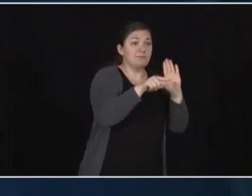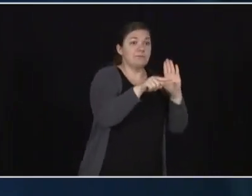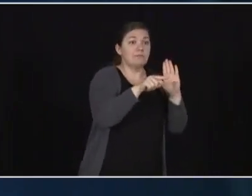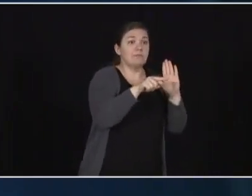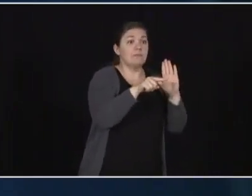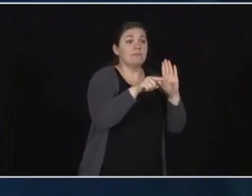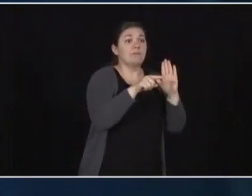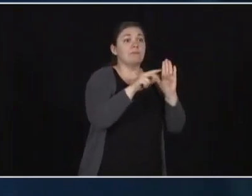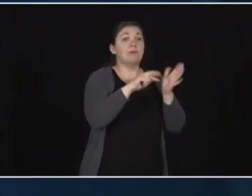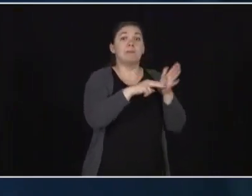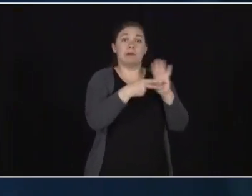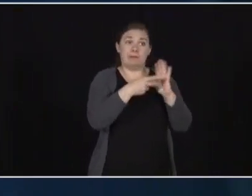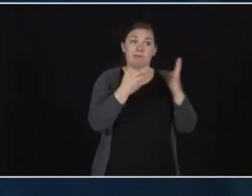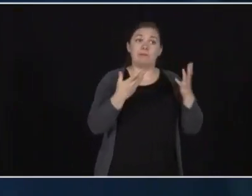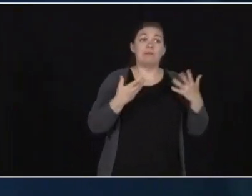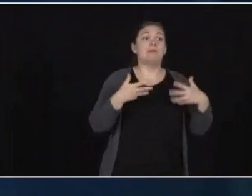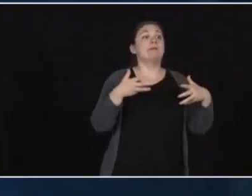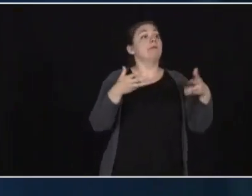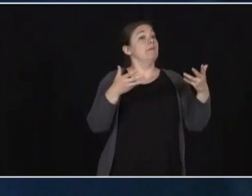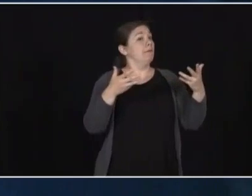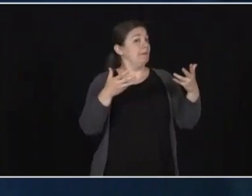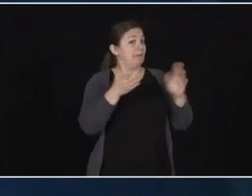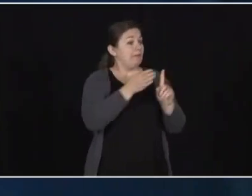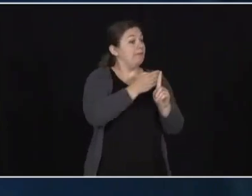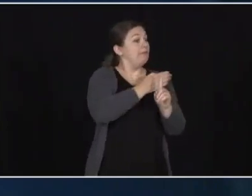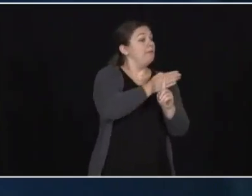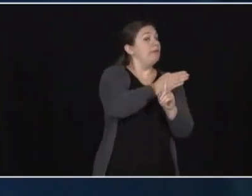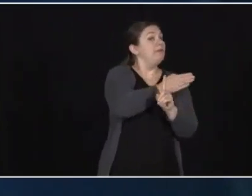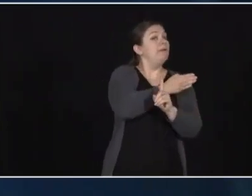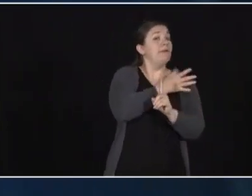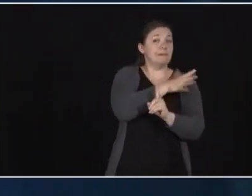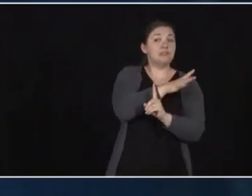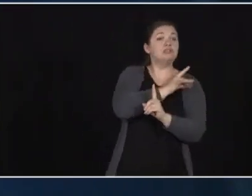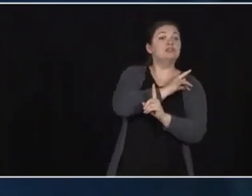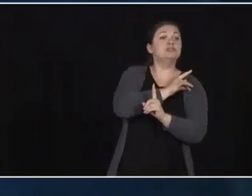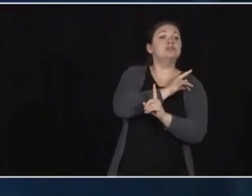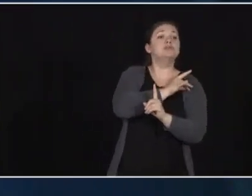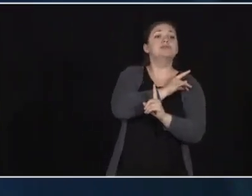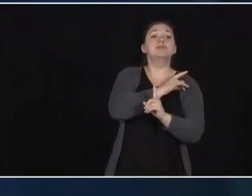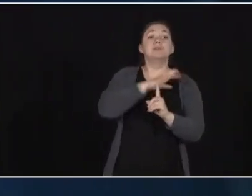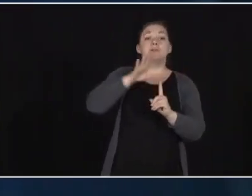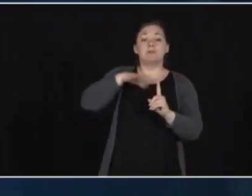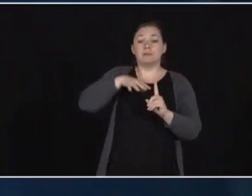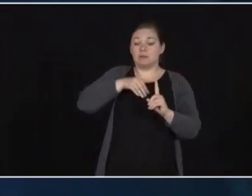So when a test is negative at that moment in time it does not mean that the person is necessarily